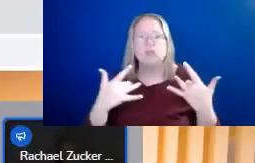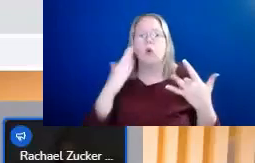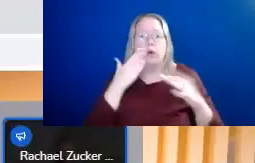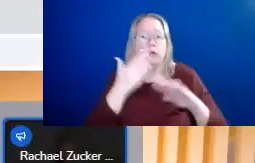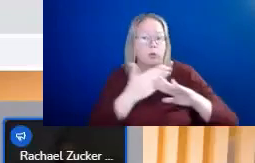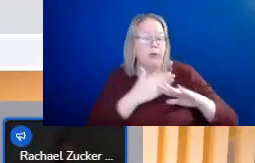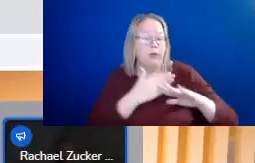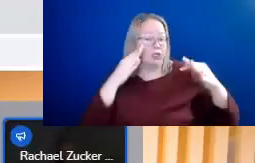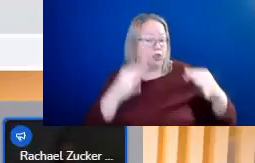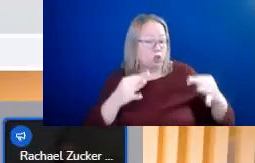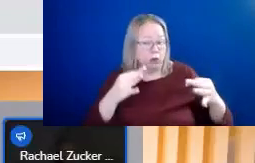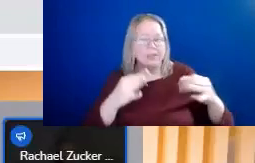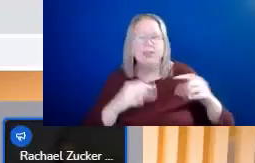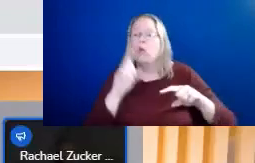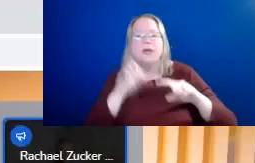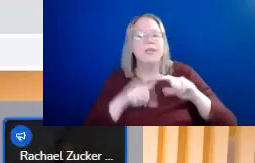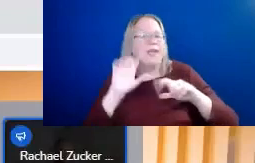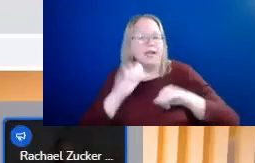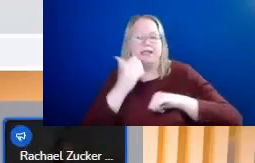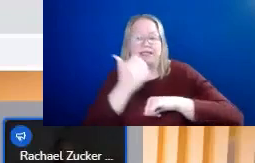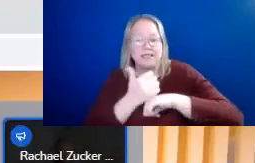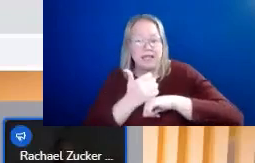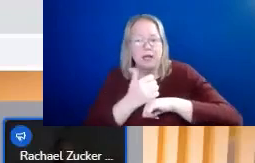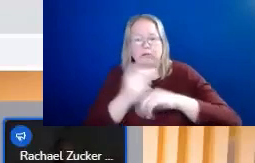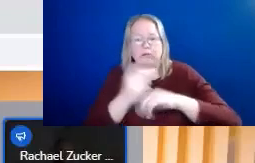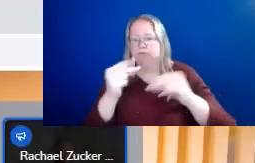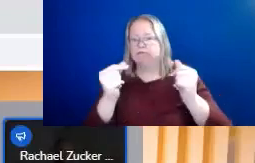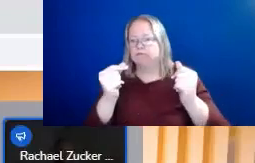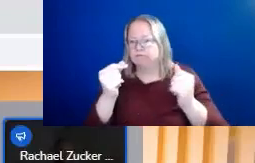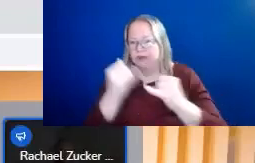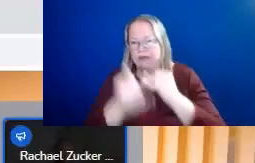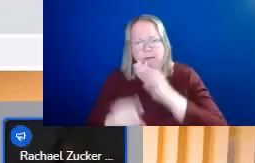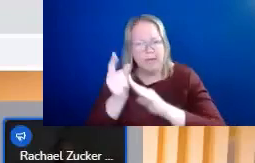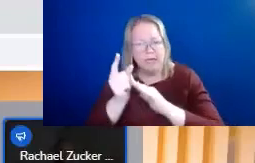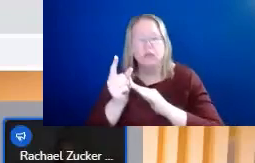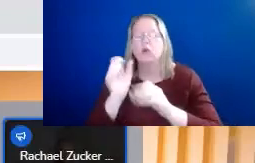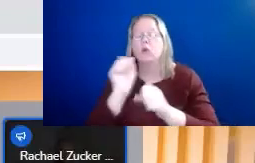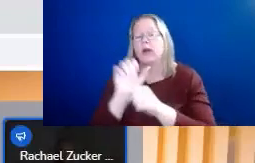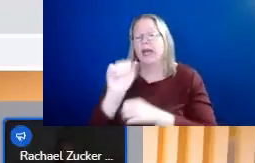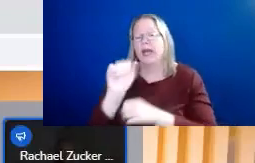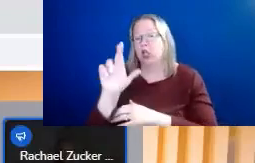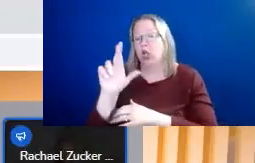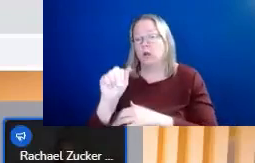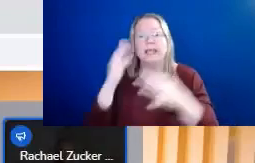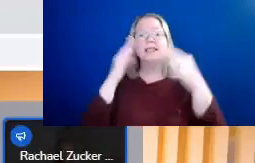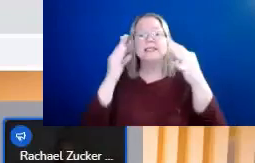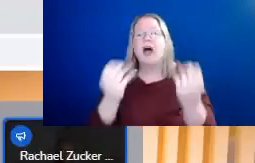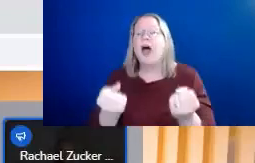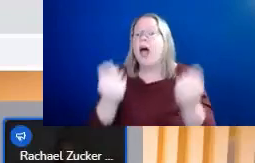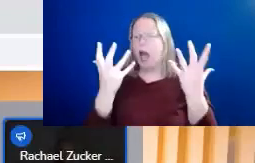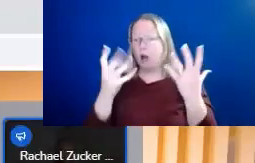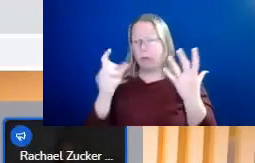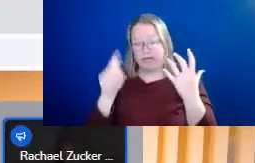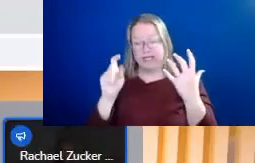will not be able to create them on the fly. 12:28:29 So we are working with AERA to determine 12:28:33 how many can be assigned for each one